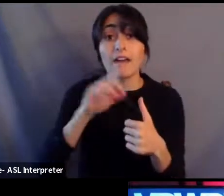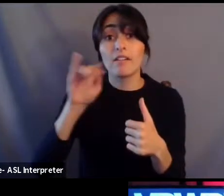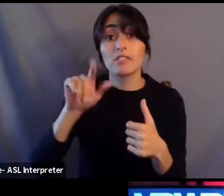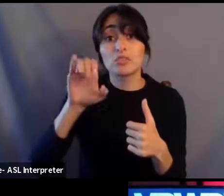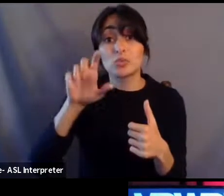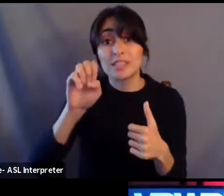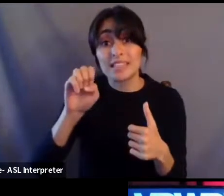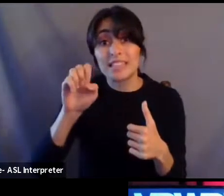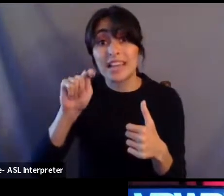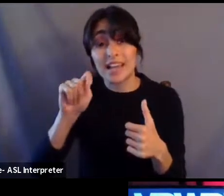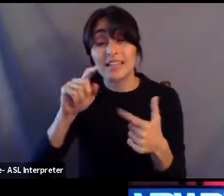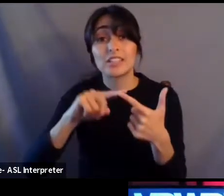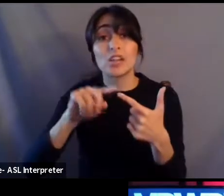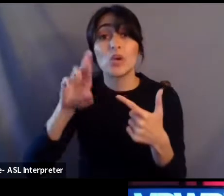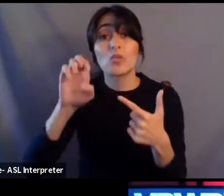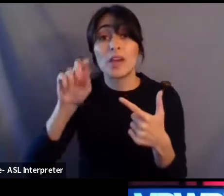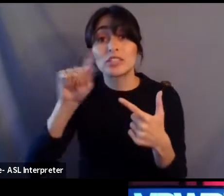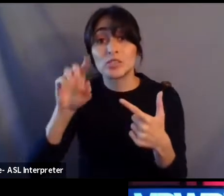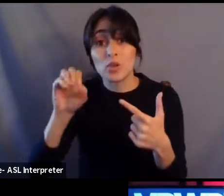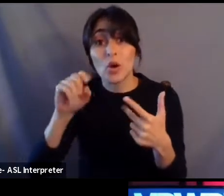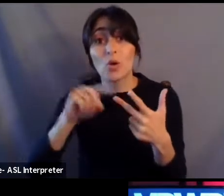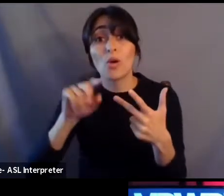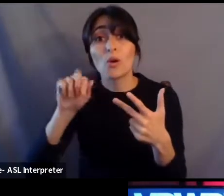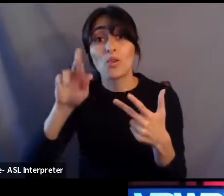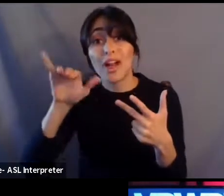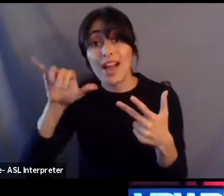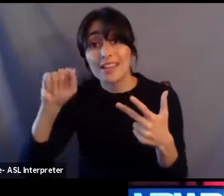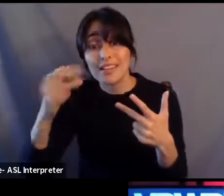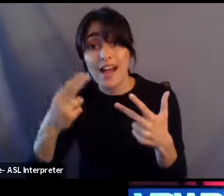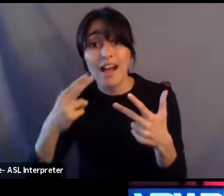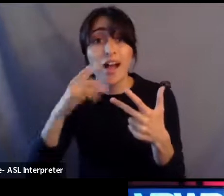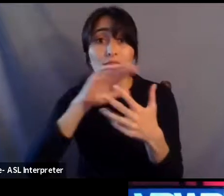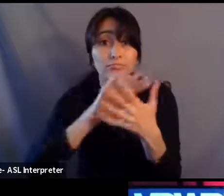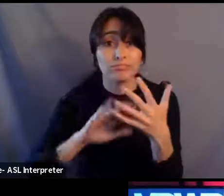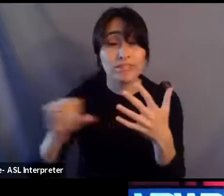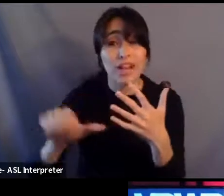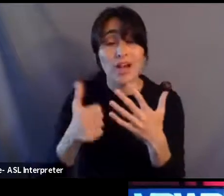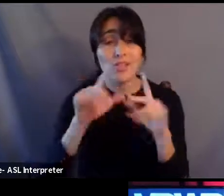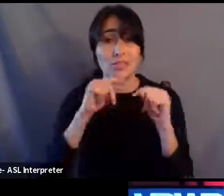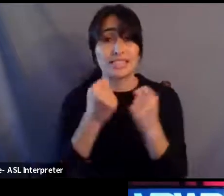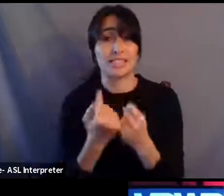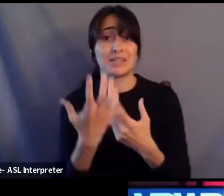Emily and Darlene. Among other things as they are also in the chat. If you have any questions,